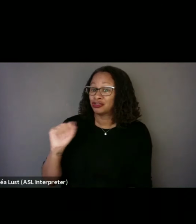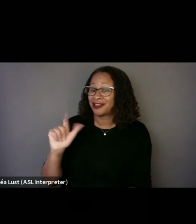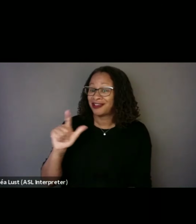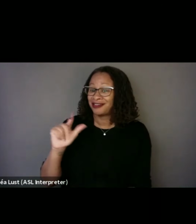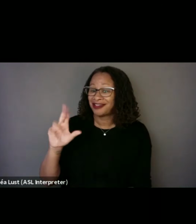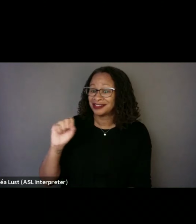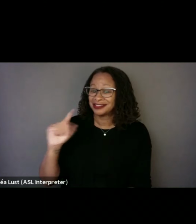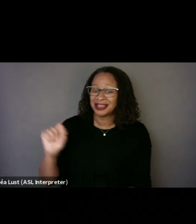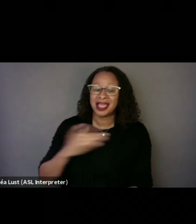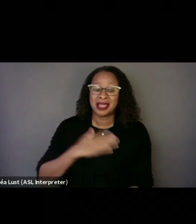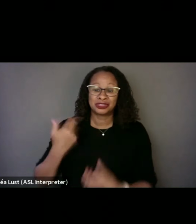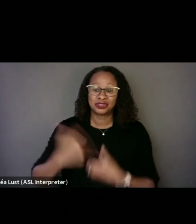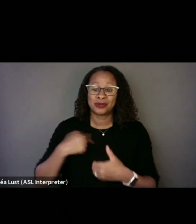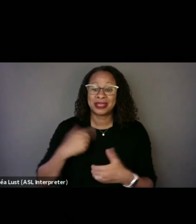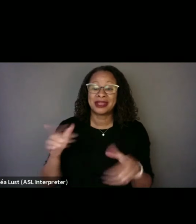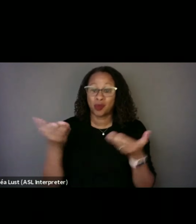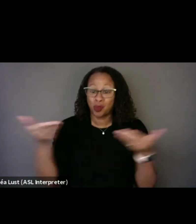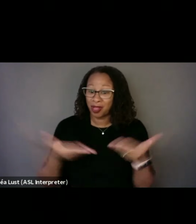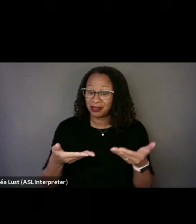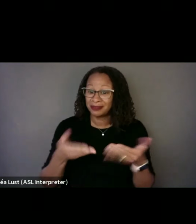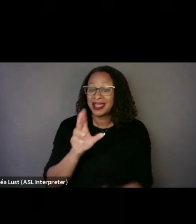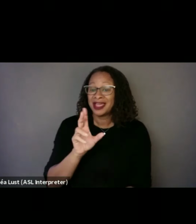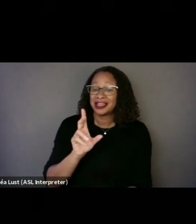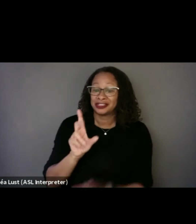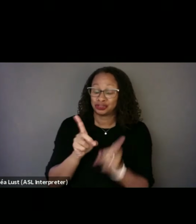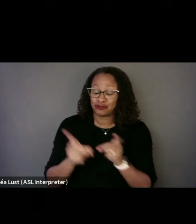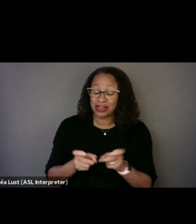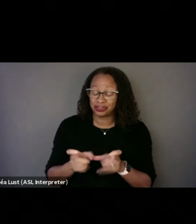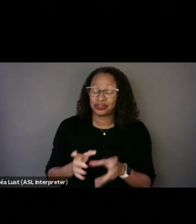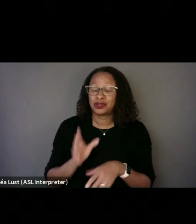And please join me in welcoming director, producer, editor Megan Mylan,